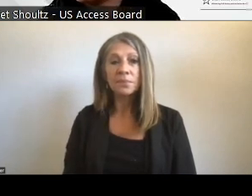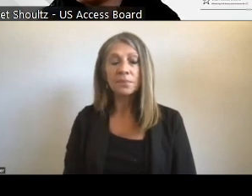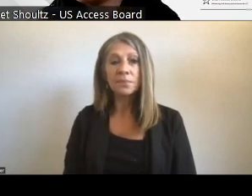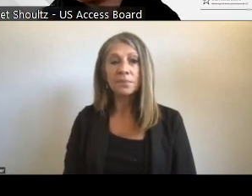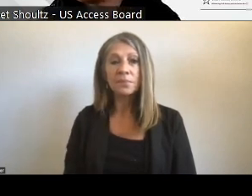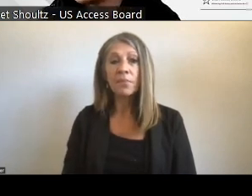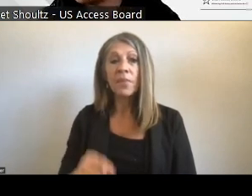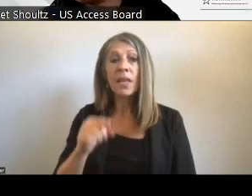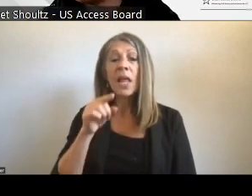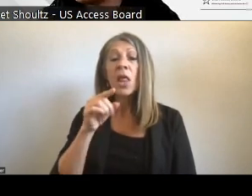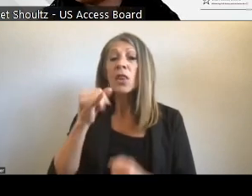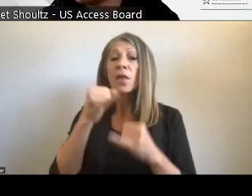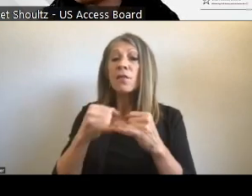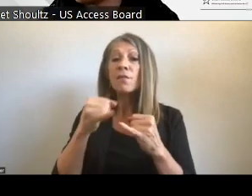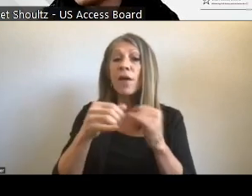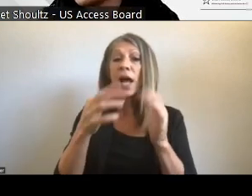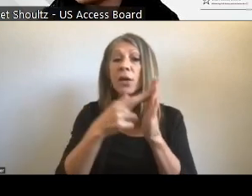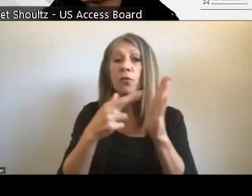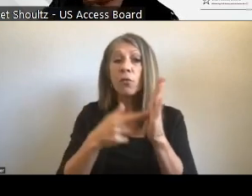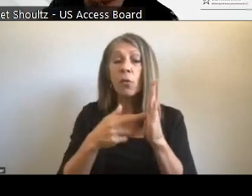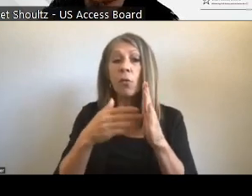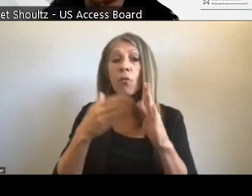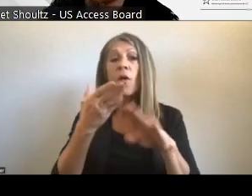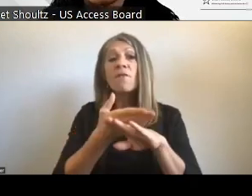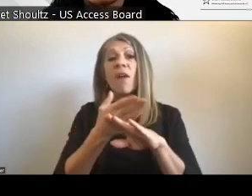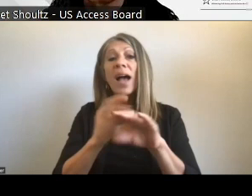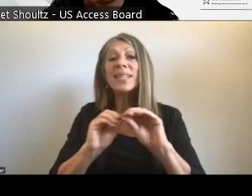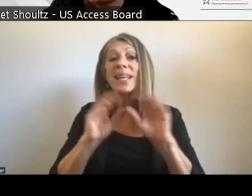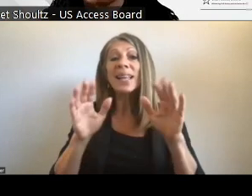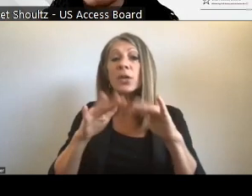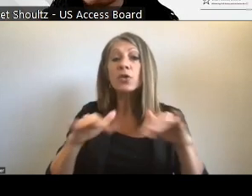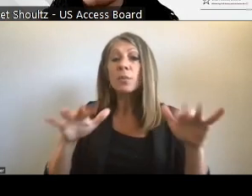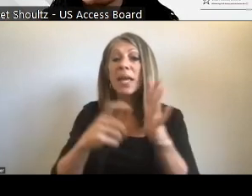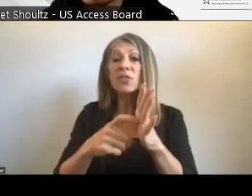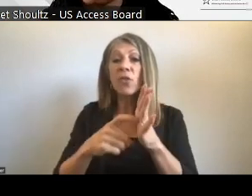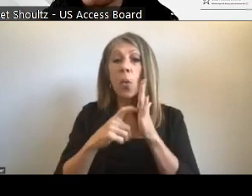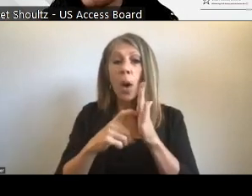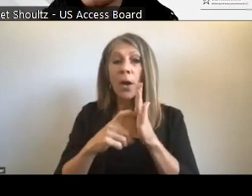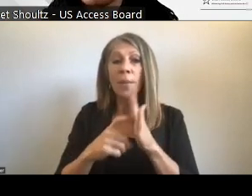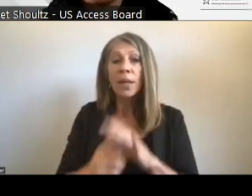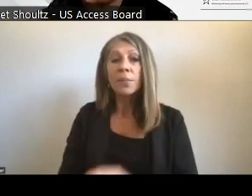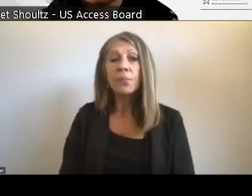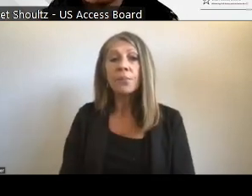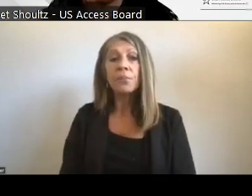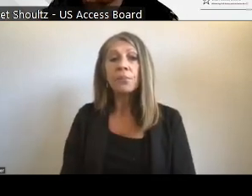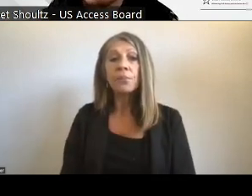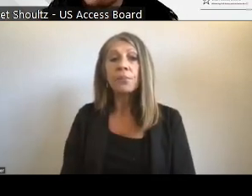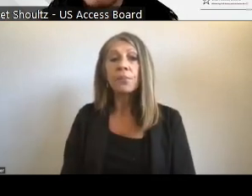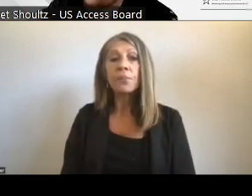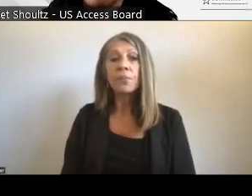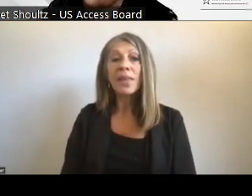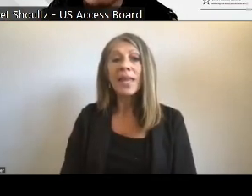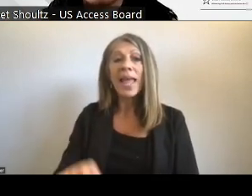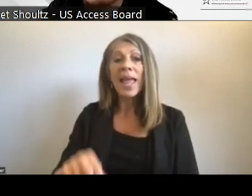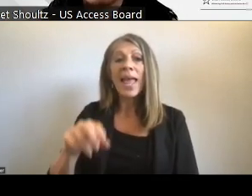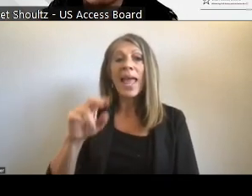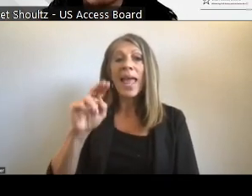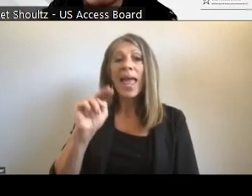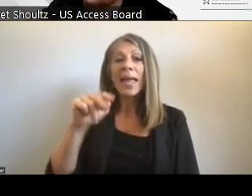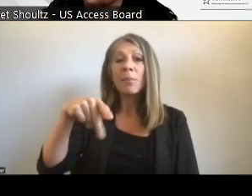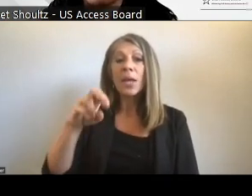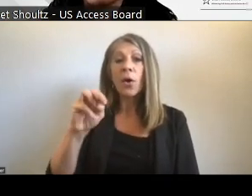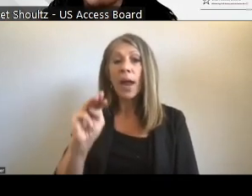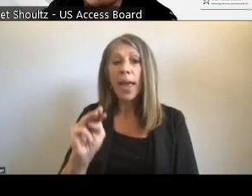In the final rule, we revised the clear space requirements. In the NPRM, the clear